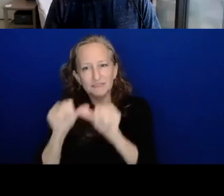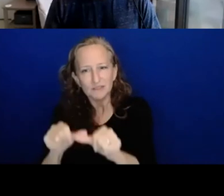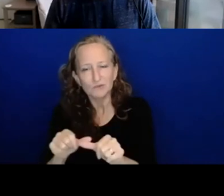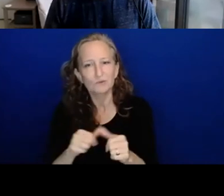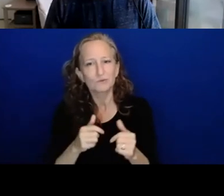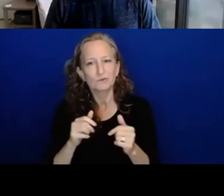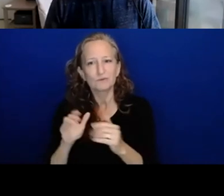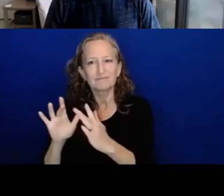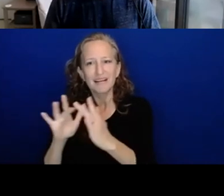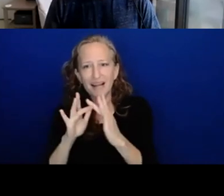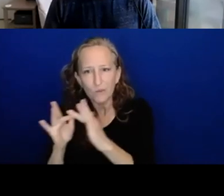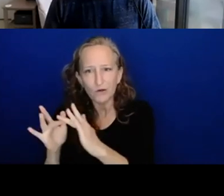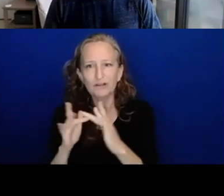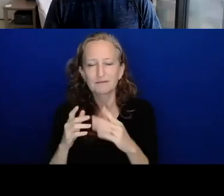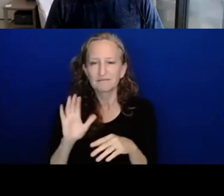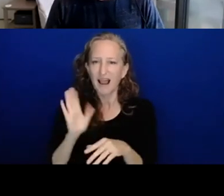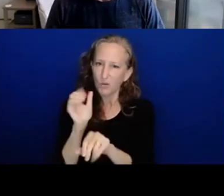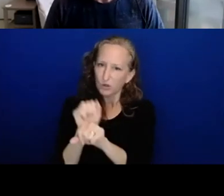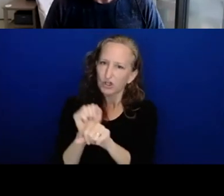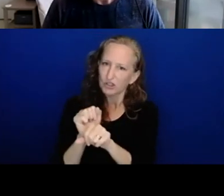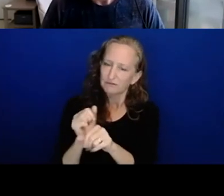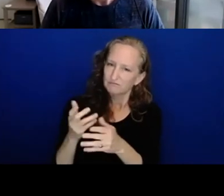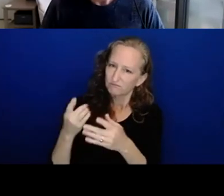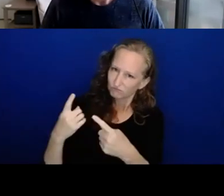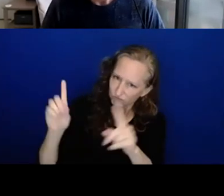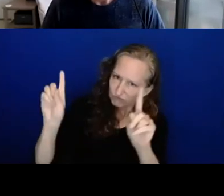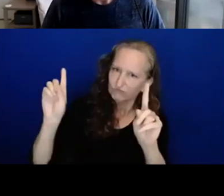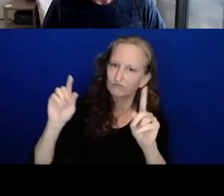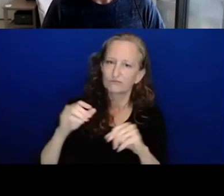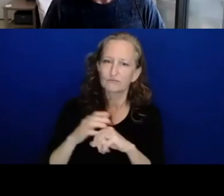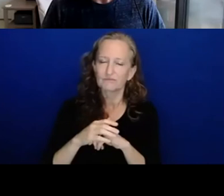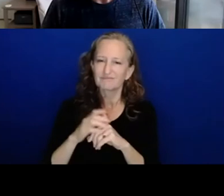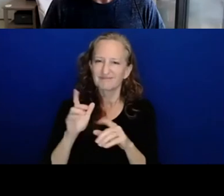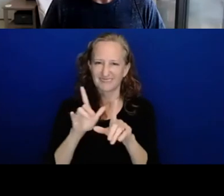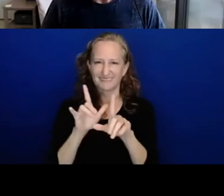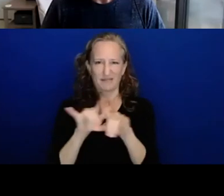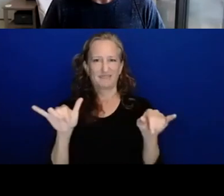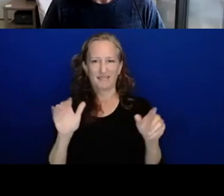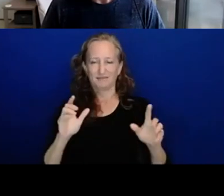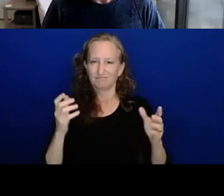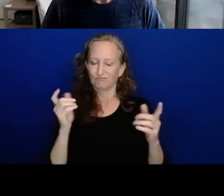job that we need to get done in a remarkably different environment. So, lots has changed.